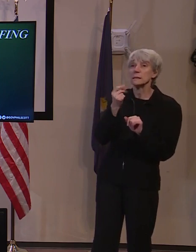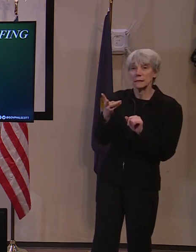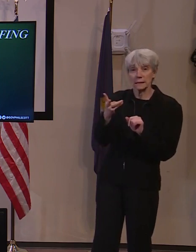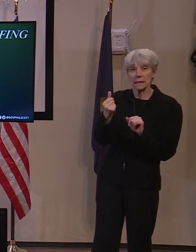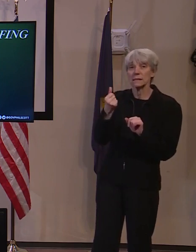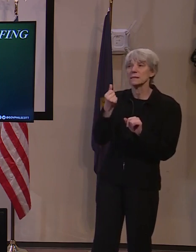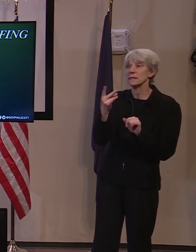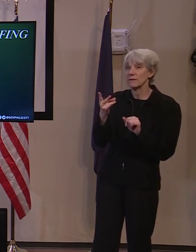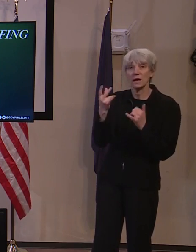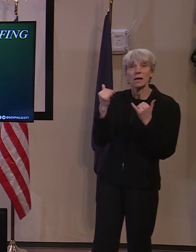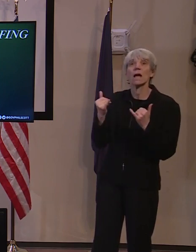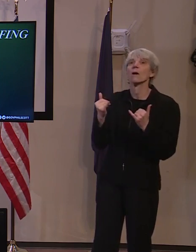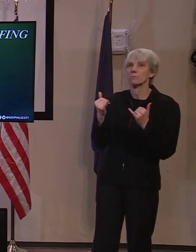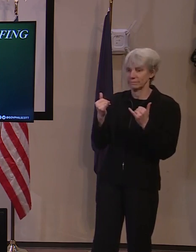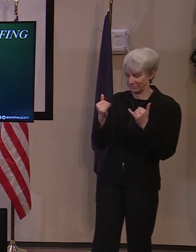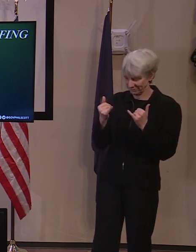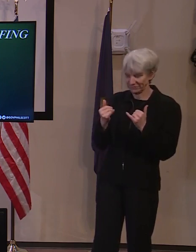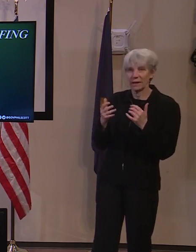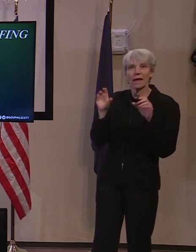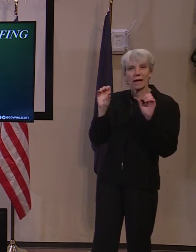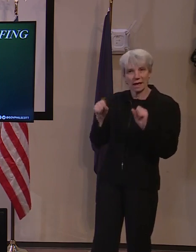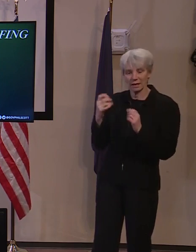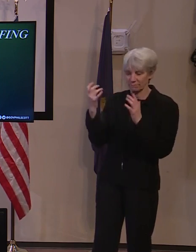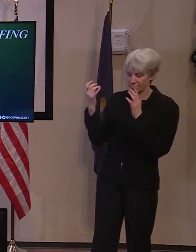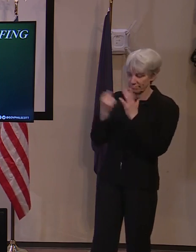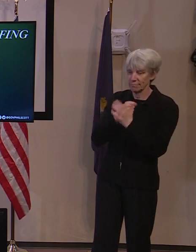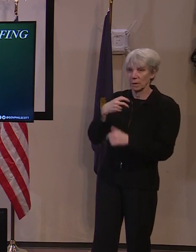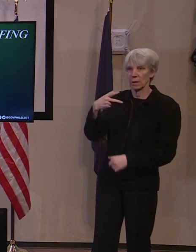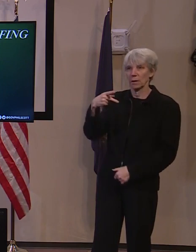booster following federal authorization last week